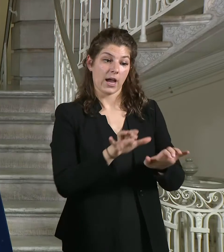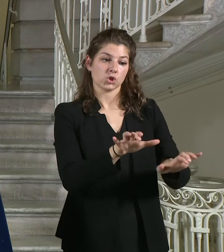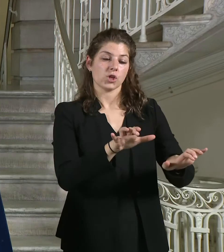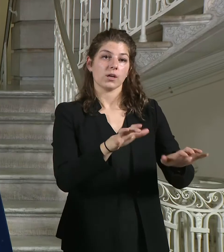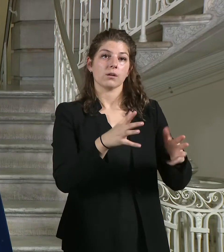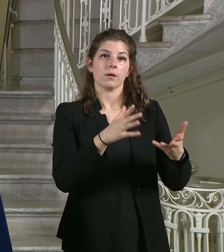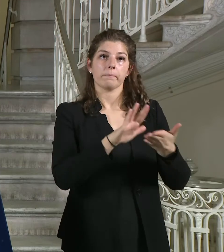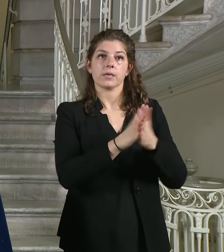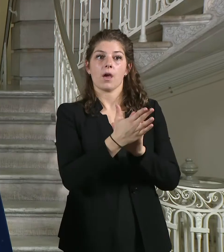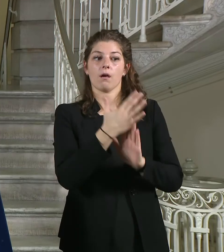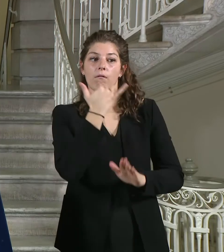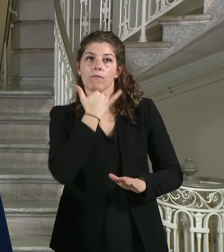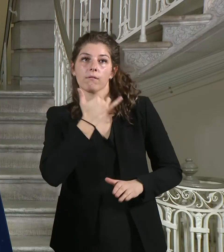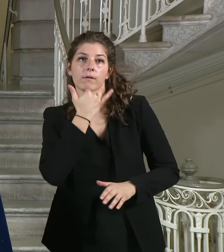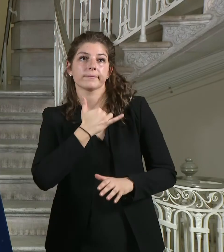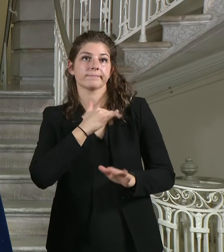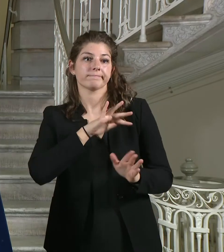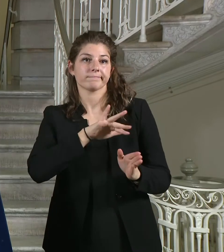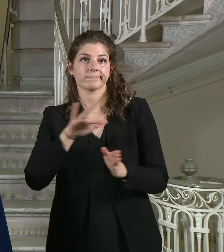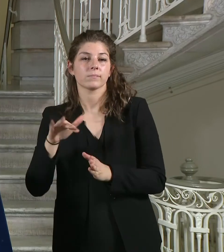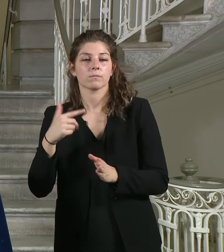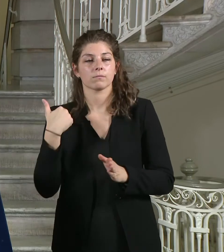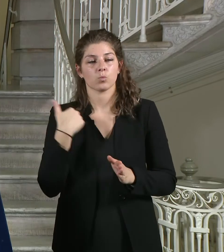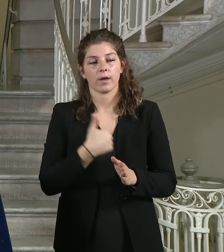AND THEIR PROCEDURES OF REMOVING SOMEONE